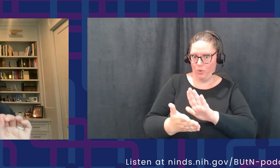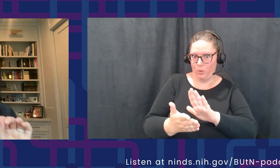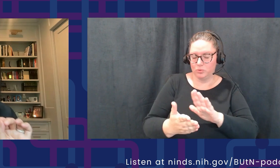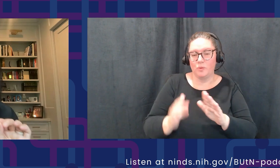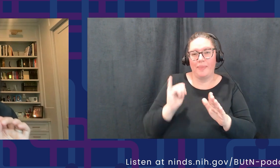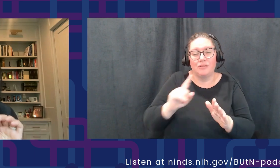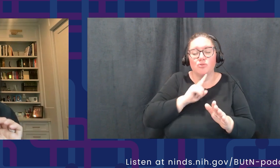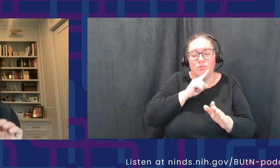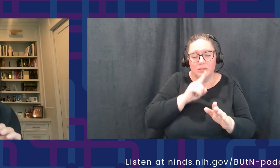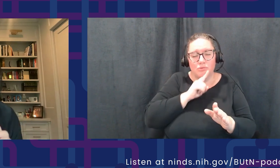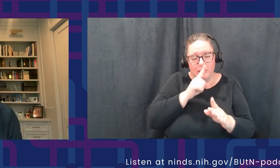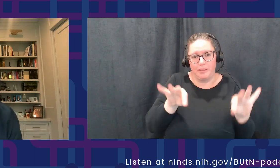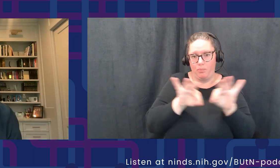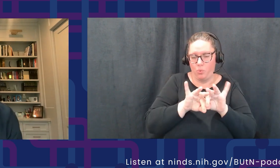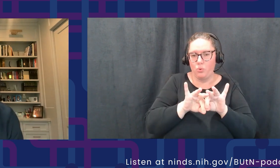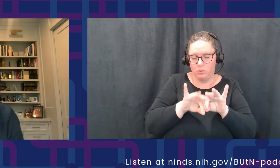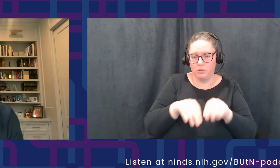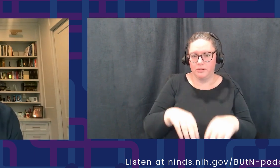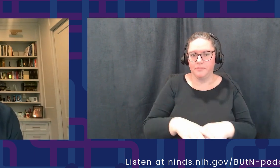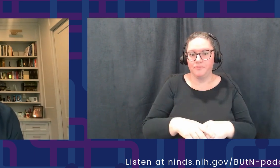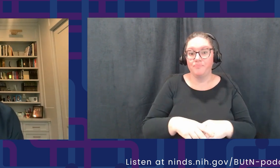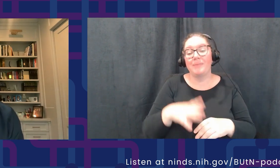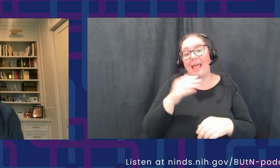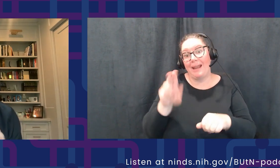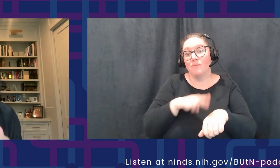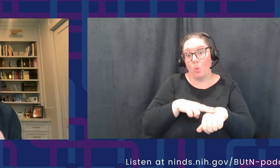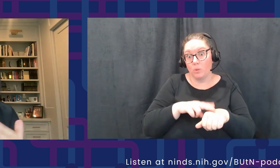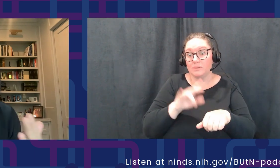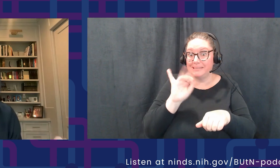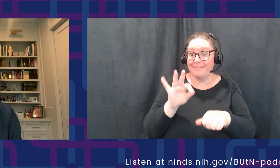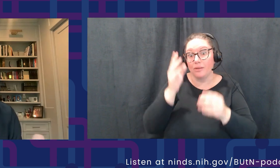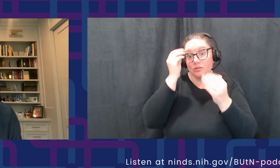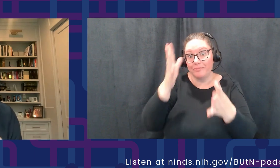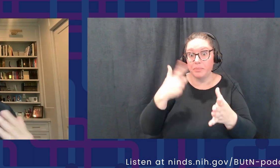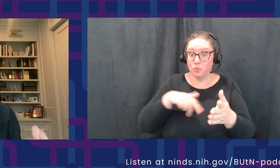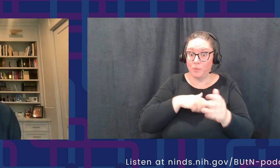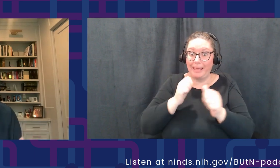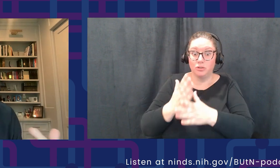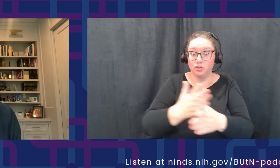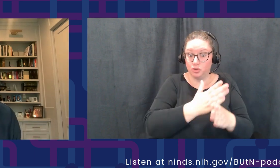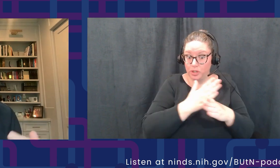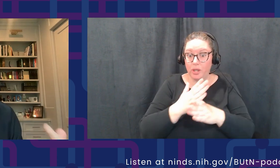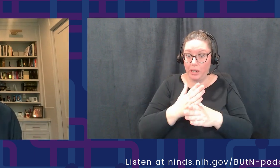So to me, that's really, really important. And of course, if there's information to be shared so that people can